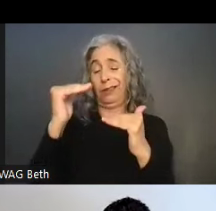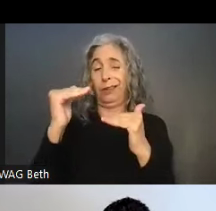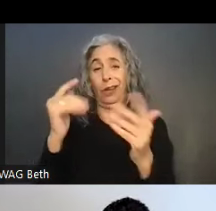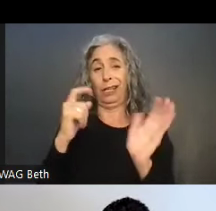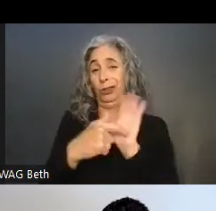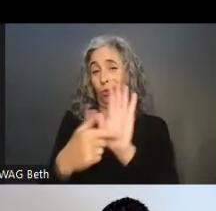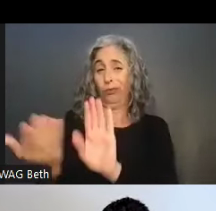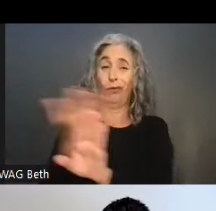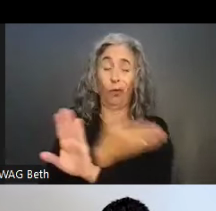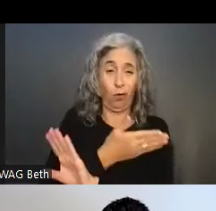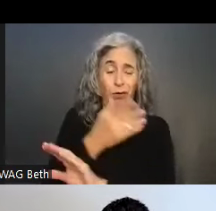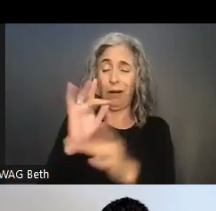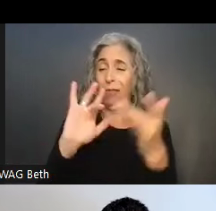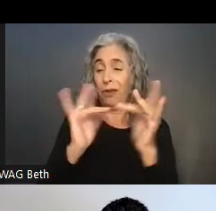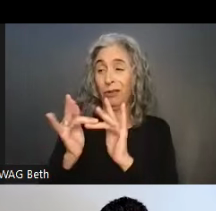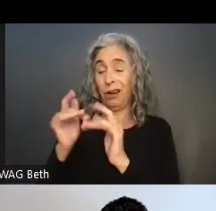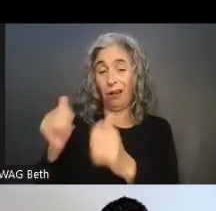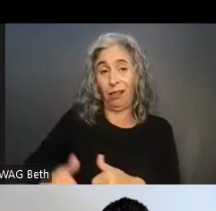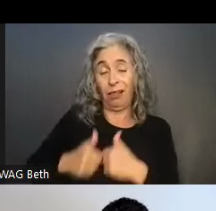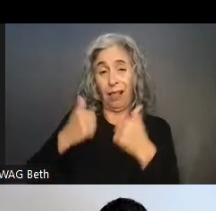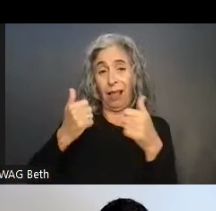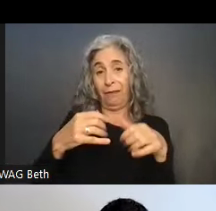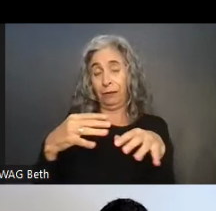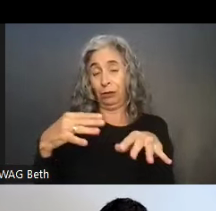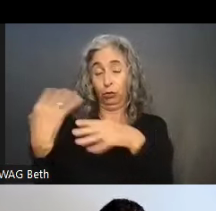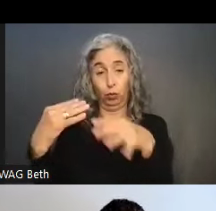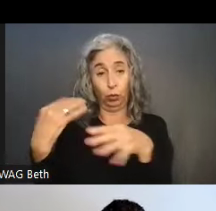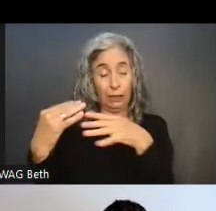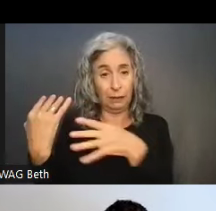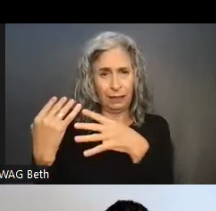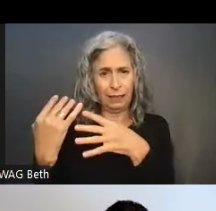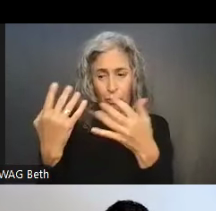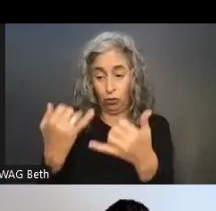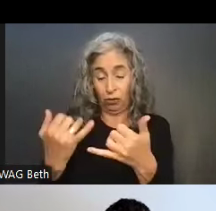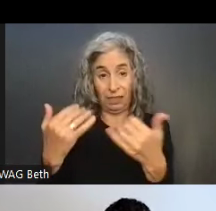the internet and livestreaming as it currently exists and as it's currently